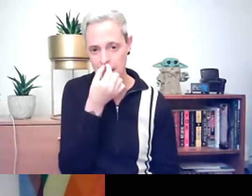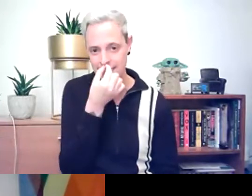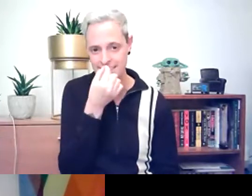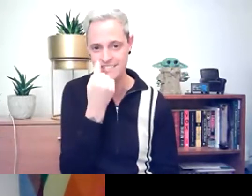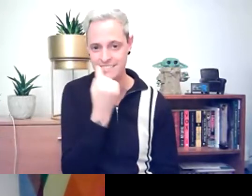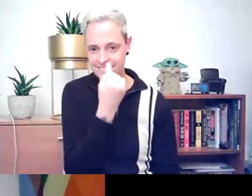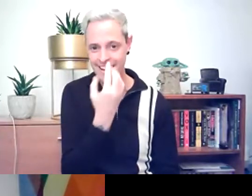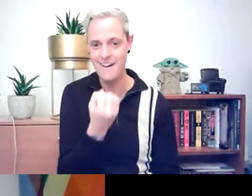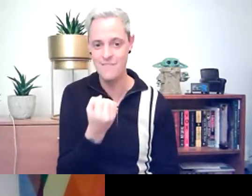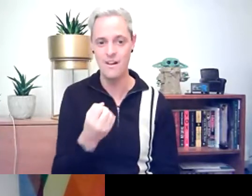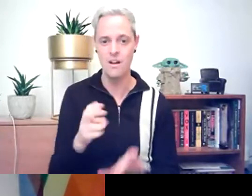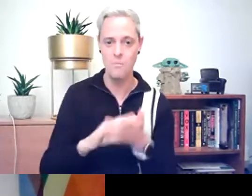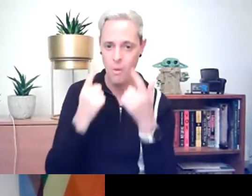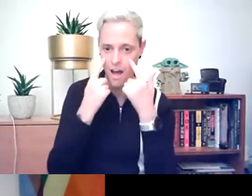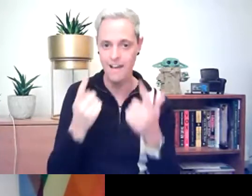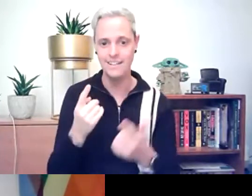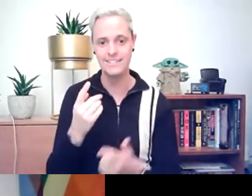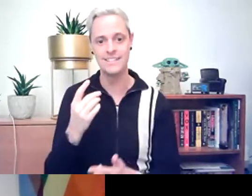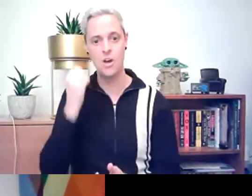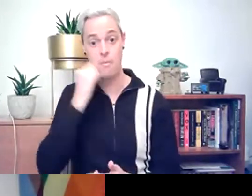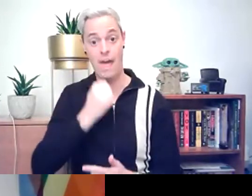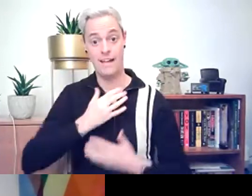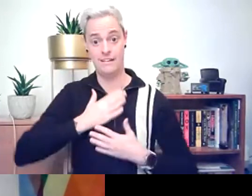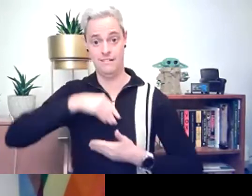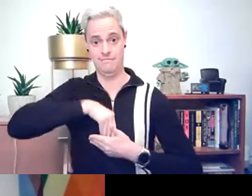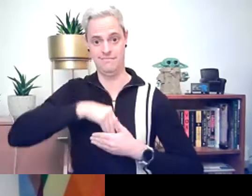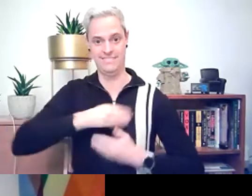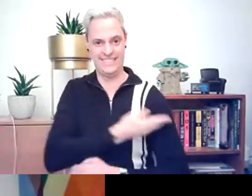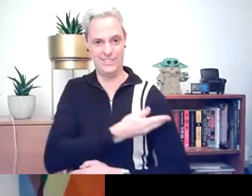18:11:44 what they look like, underneath their clothes, you know, they could still be them.